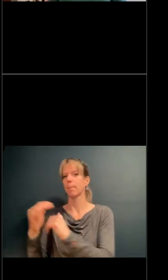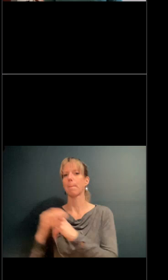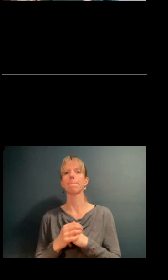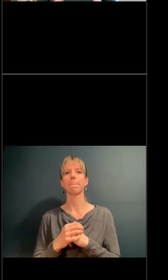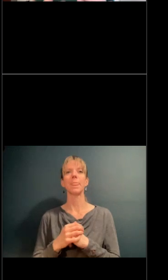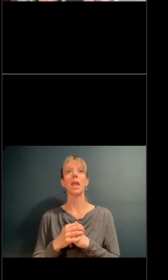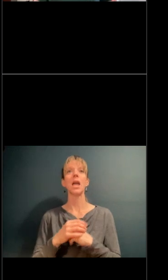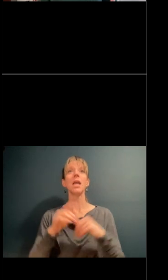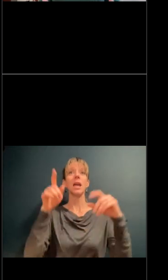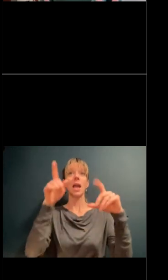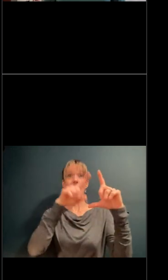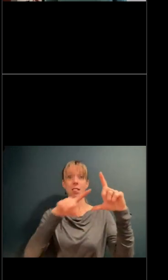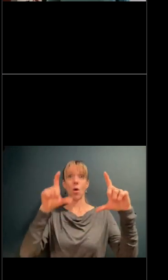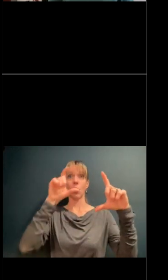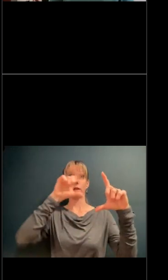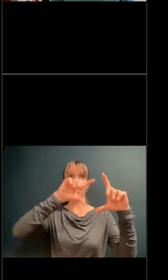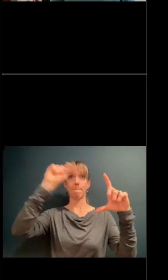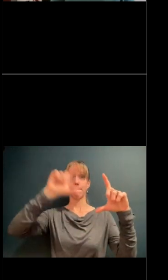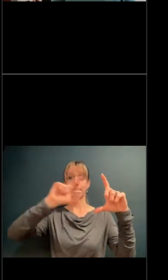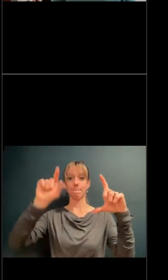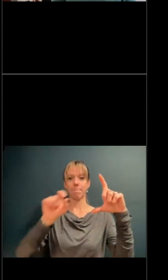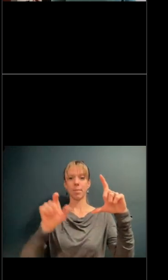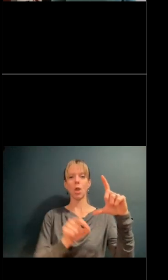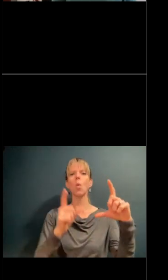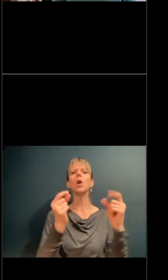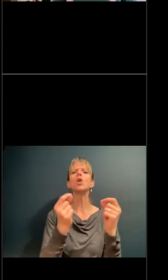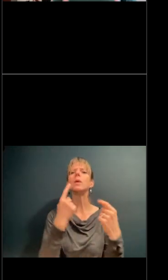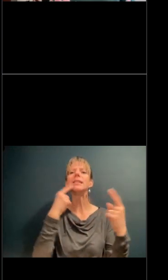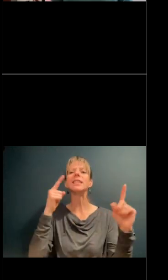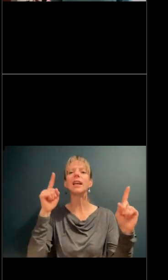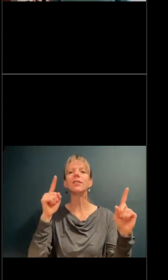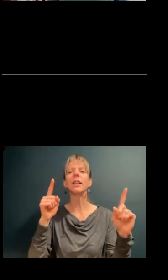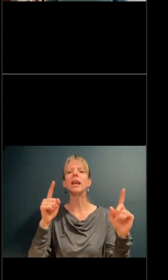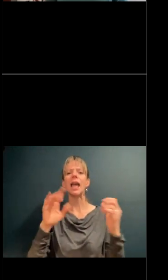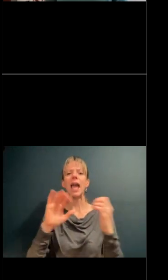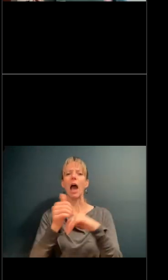What can we do better, differently or next? And how do we know?